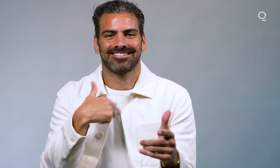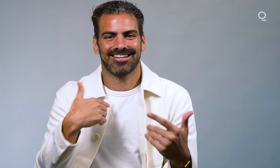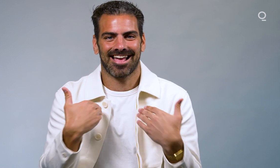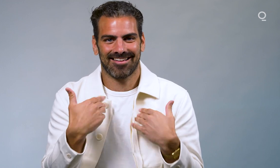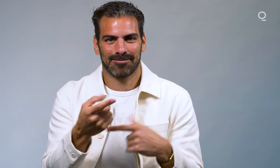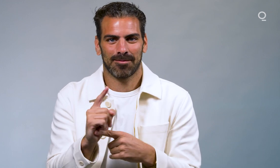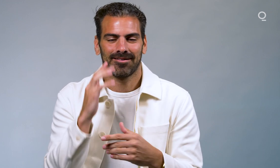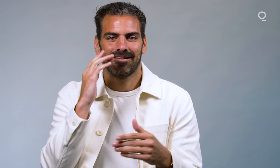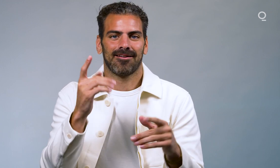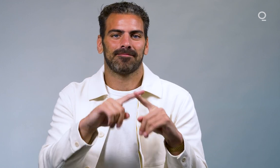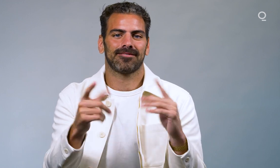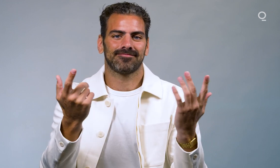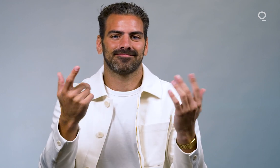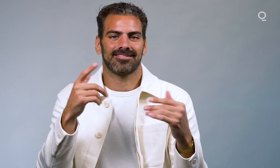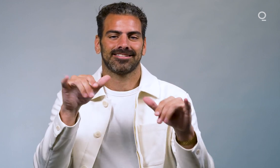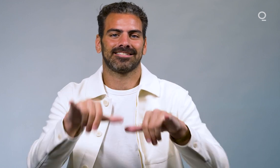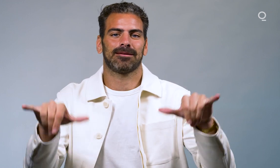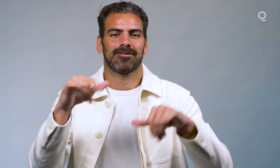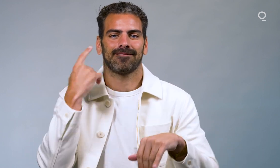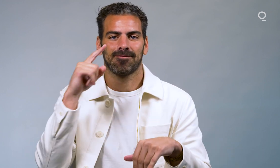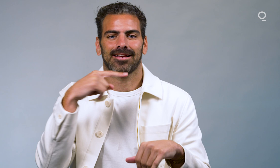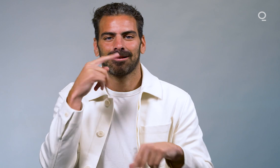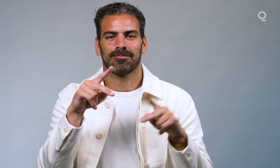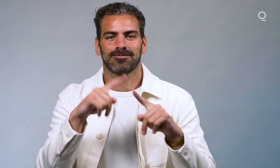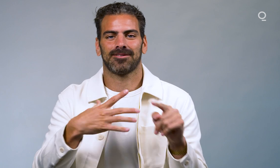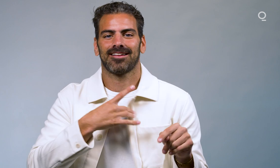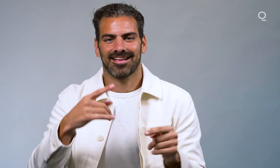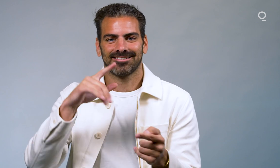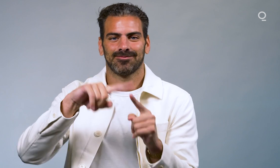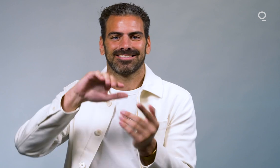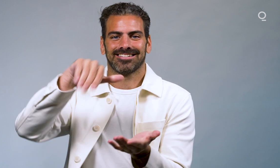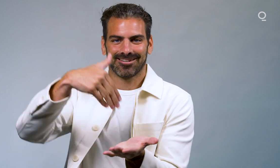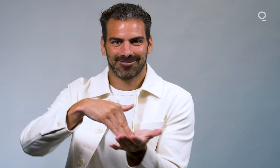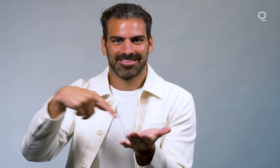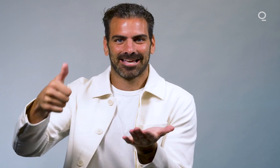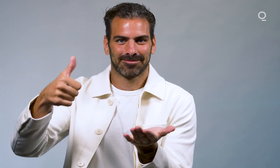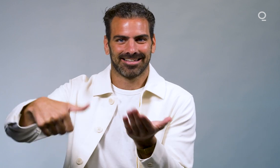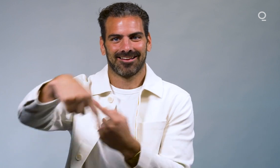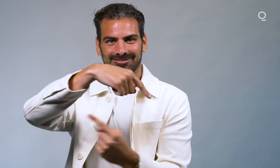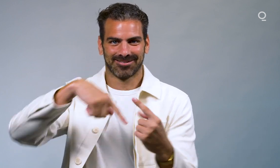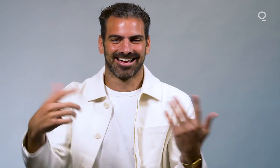And I thought, "At least let us have this one night." But you know, it's very typical for hearing people